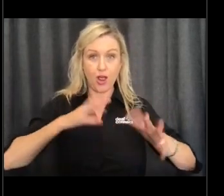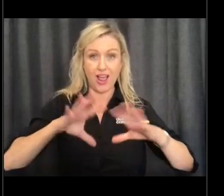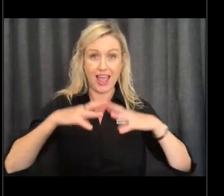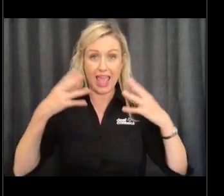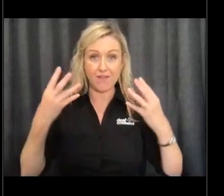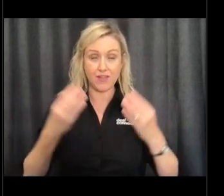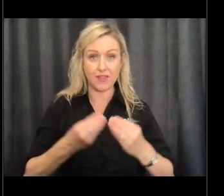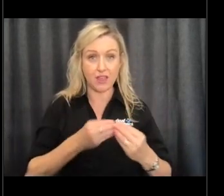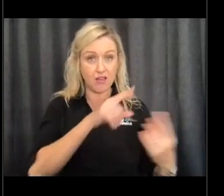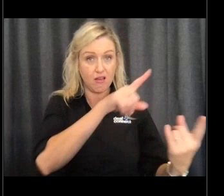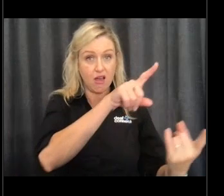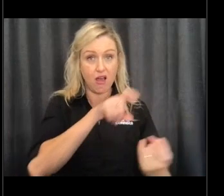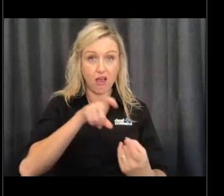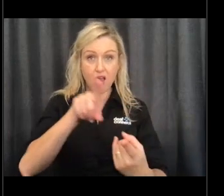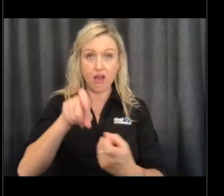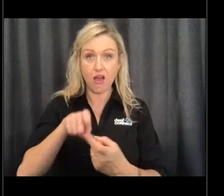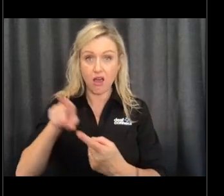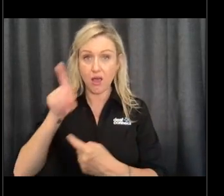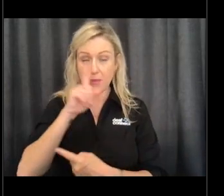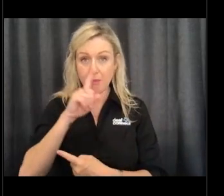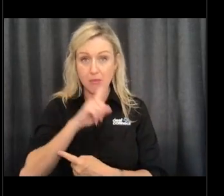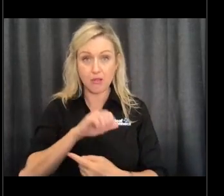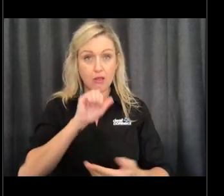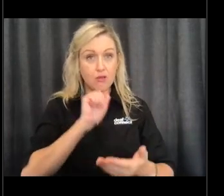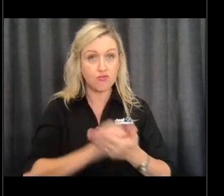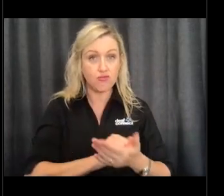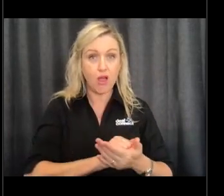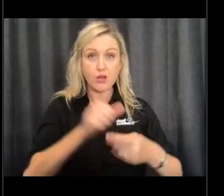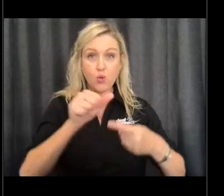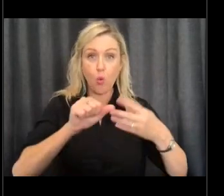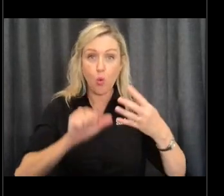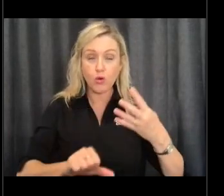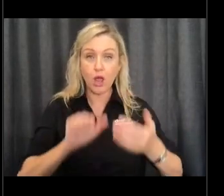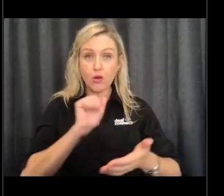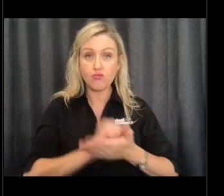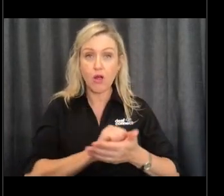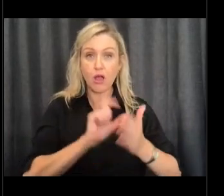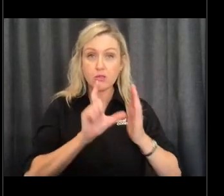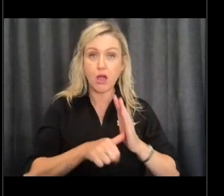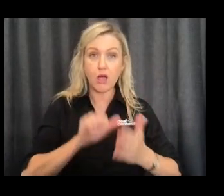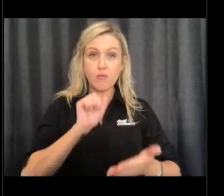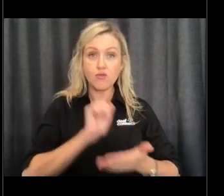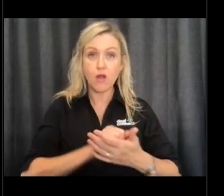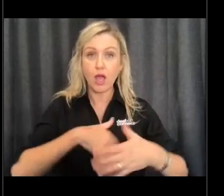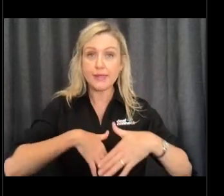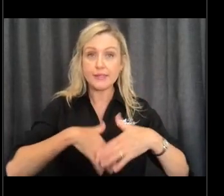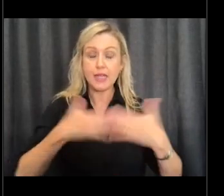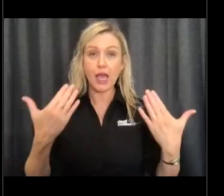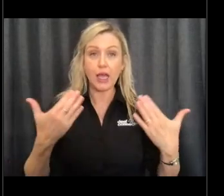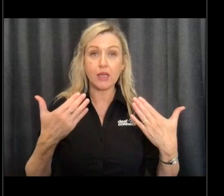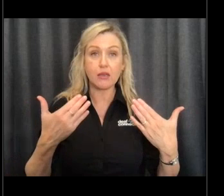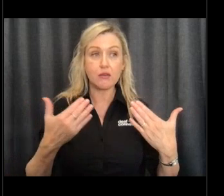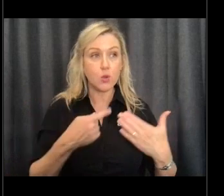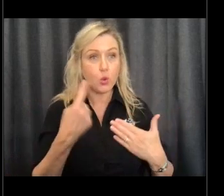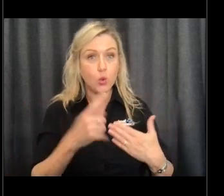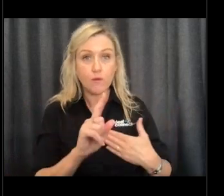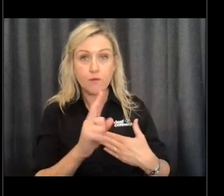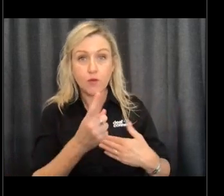the right order at the right time on particular days so that the work can be done in the correct